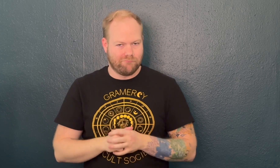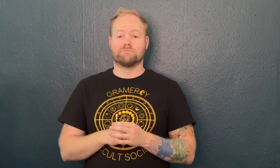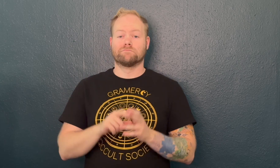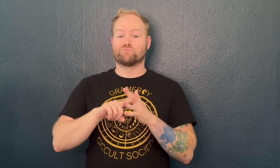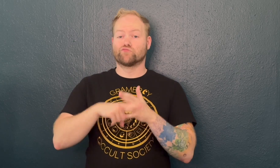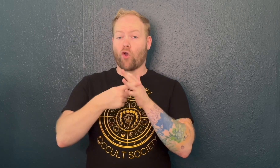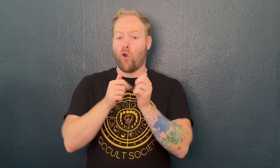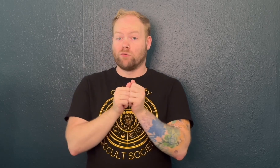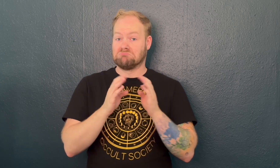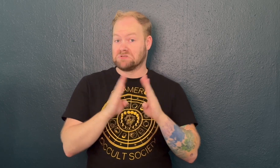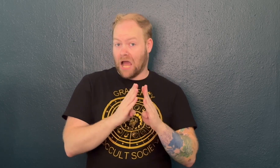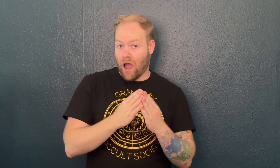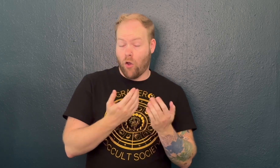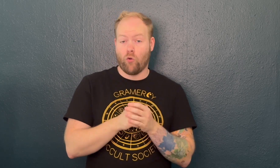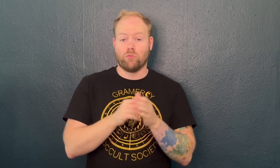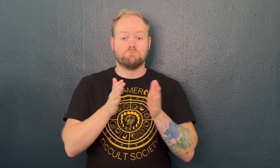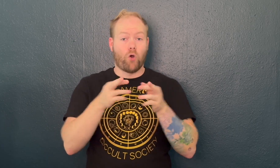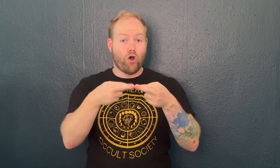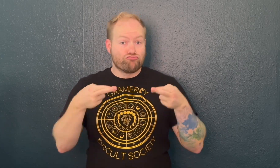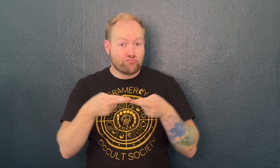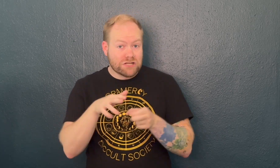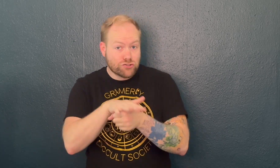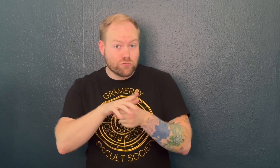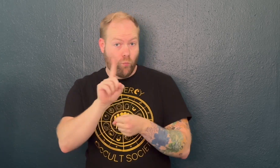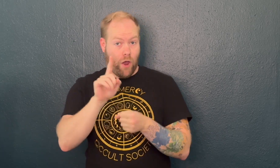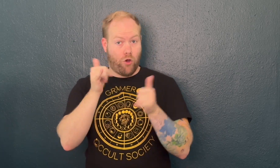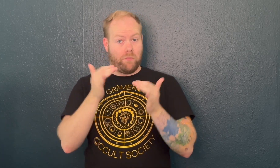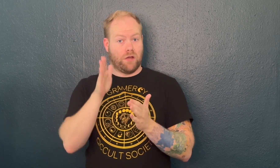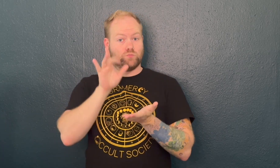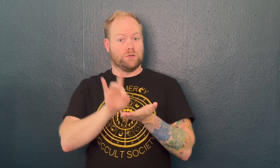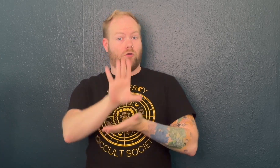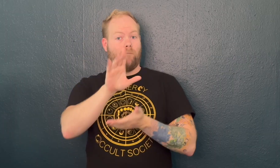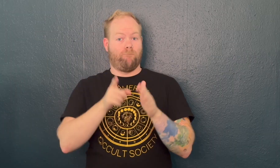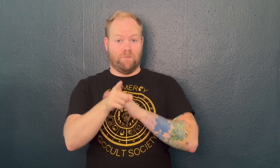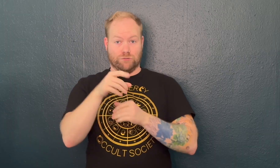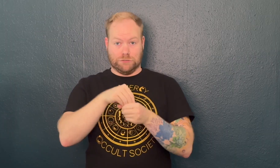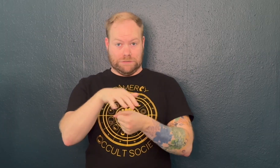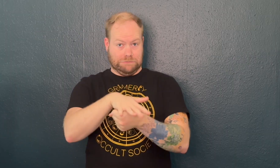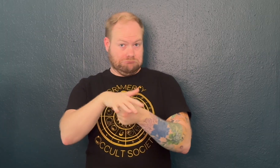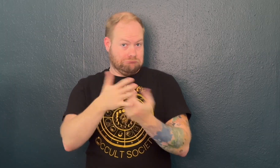Start with a town, a small region that your players will kick off the adventure in.